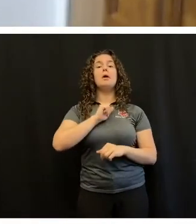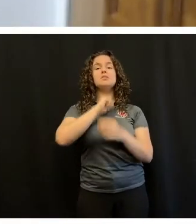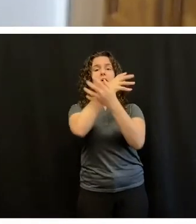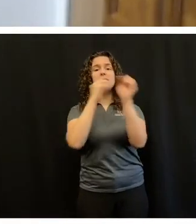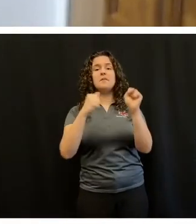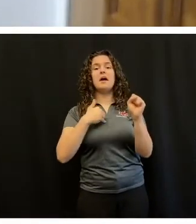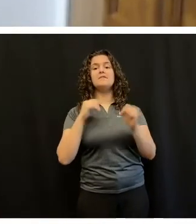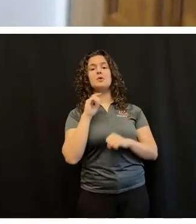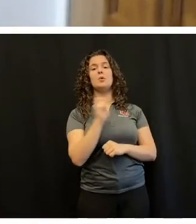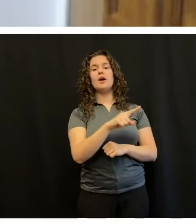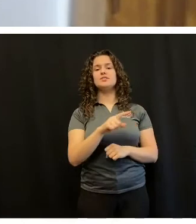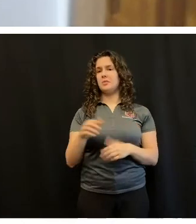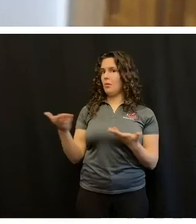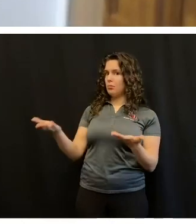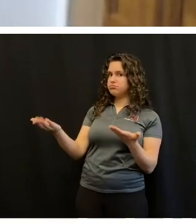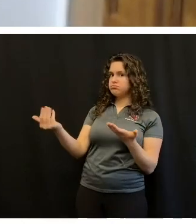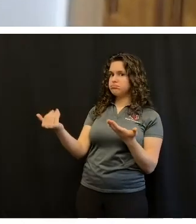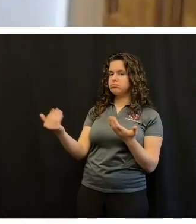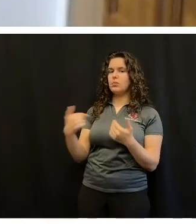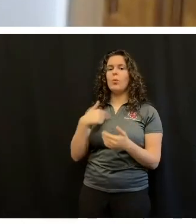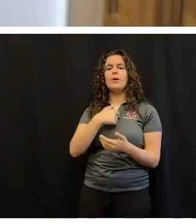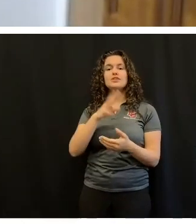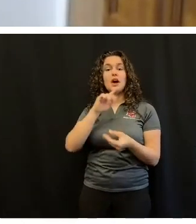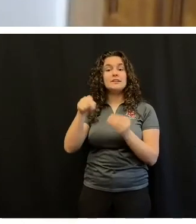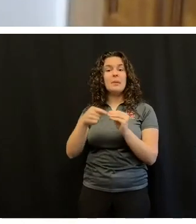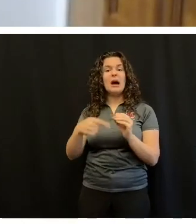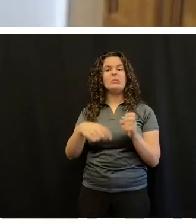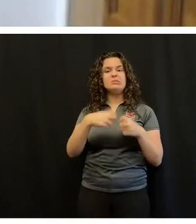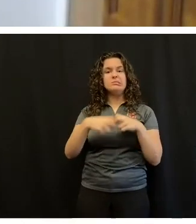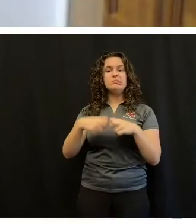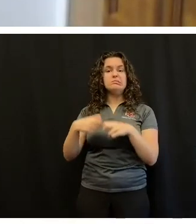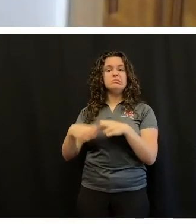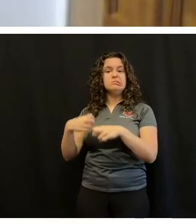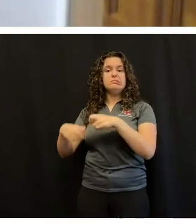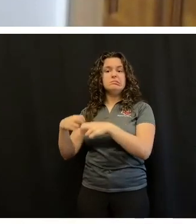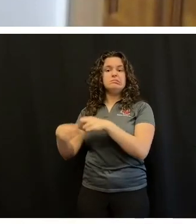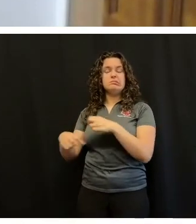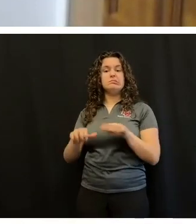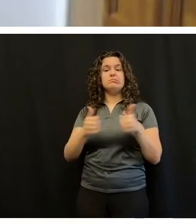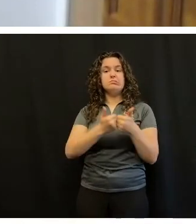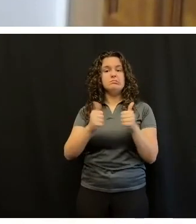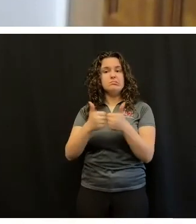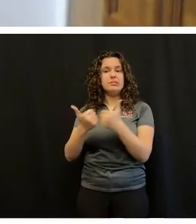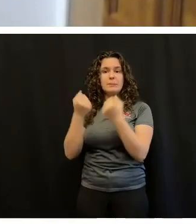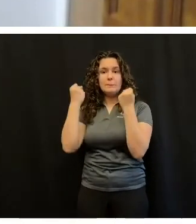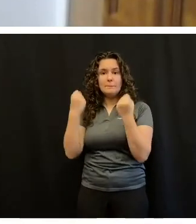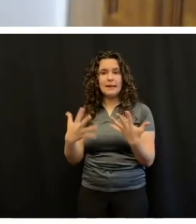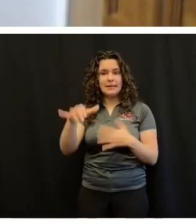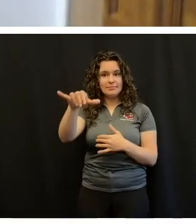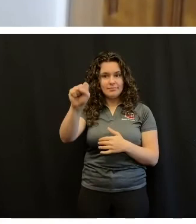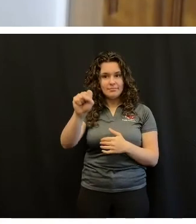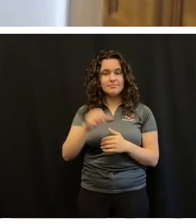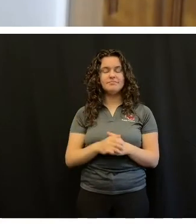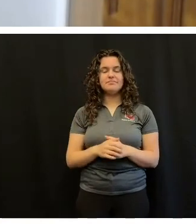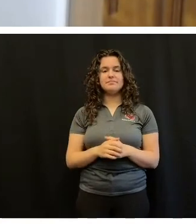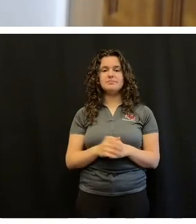So, we've talked about problems, and there are many of them. There are many challenges. And I actually work with a fellow one time,